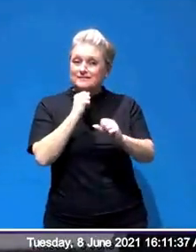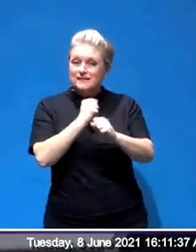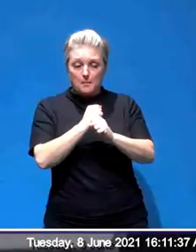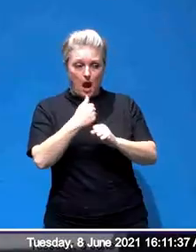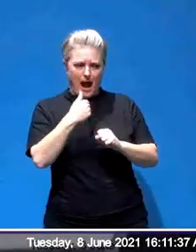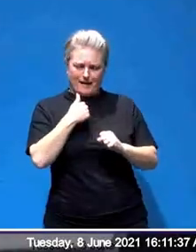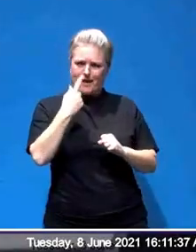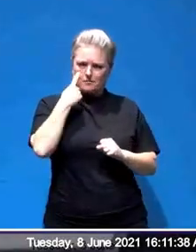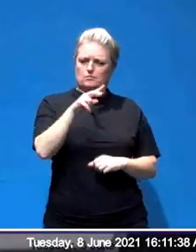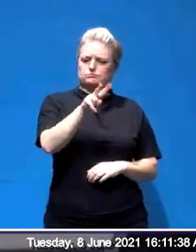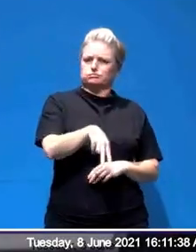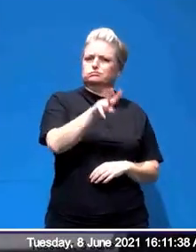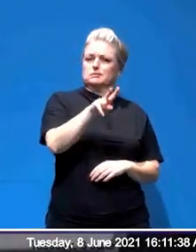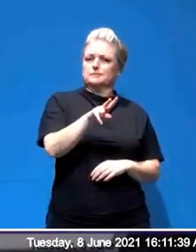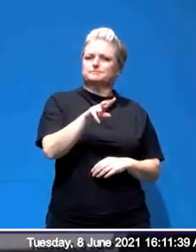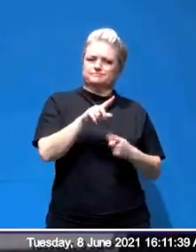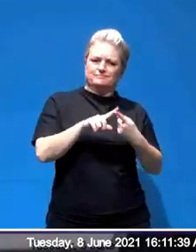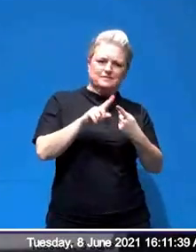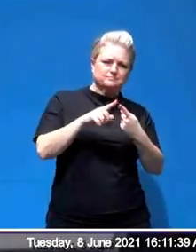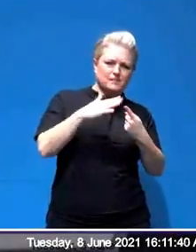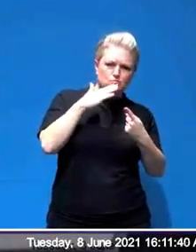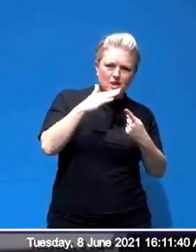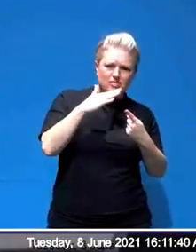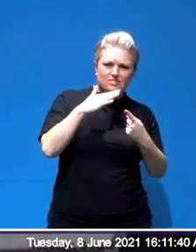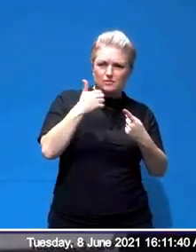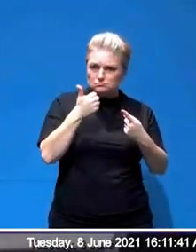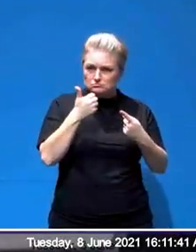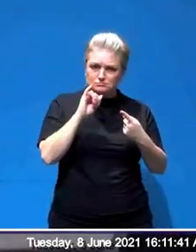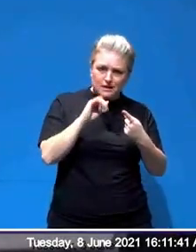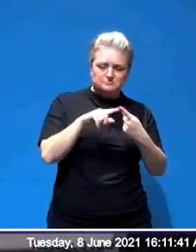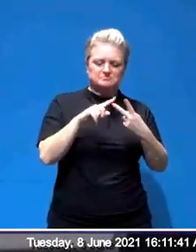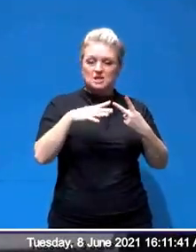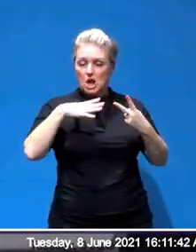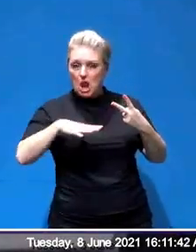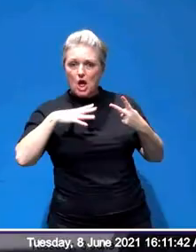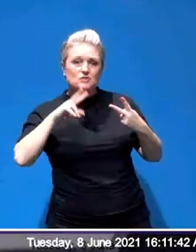how is their oral hygiene, how is their clothes? Are they happy?